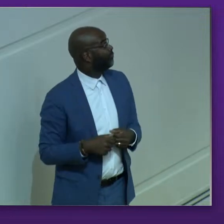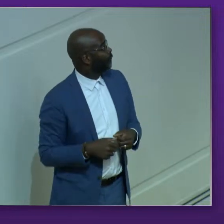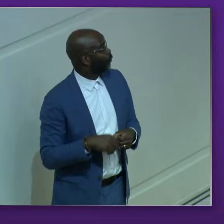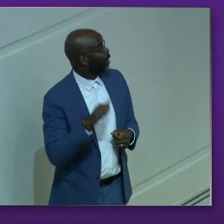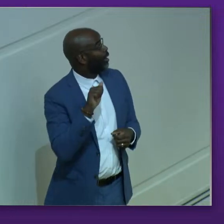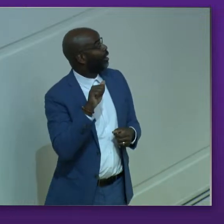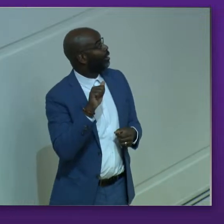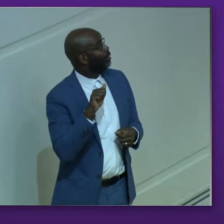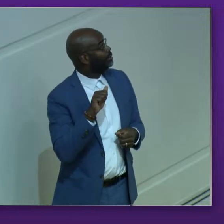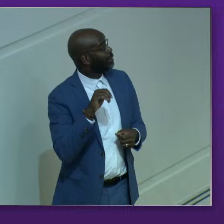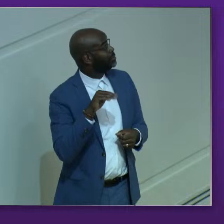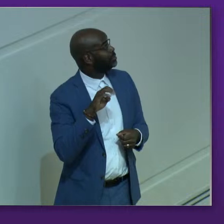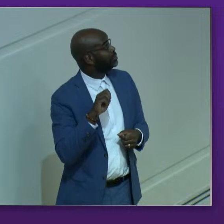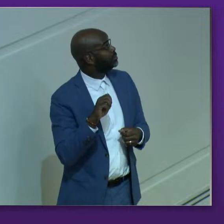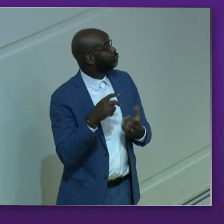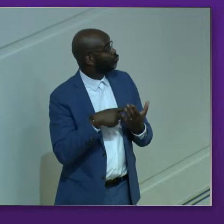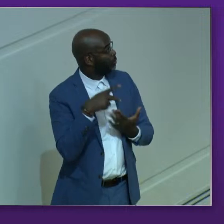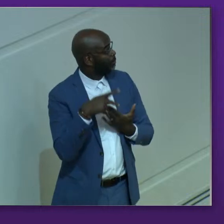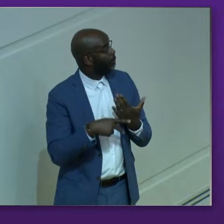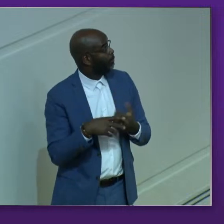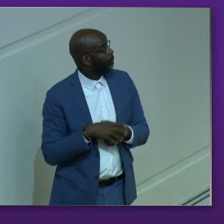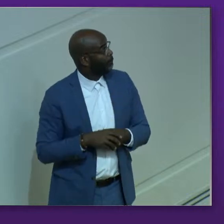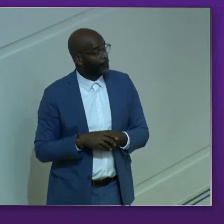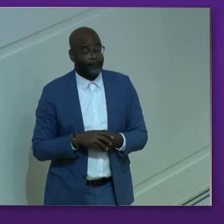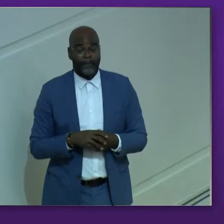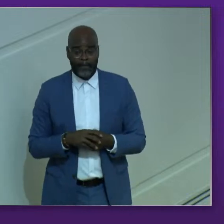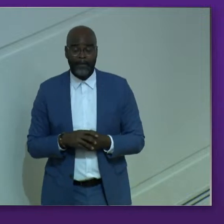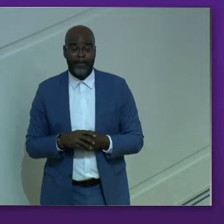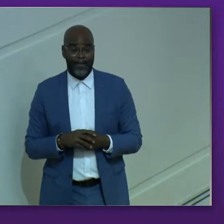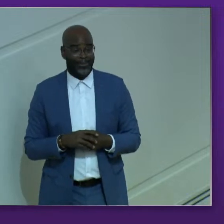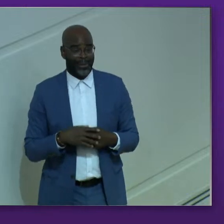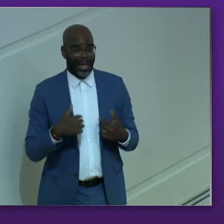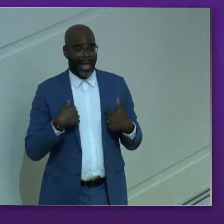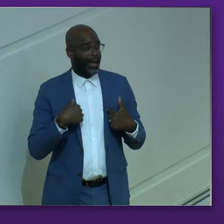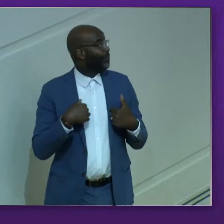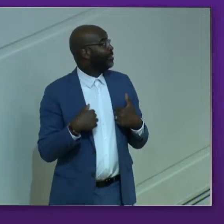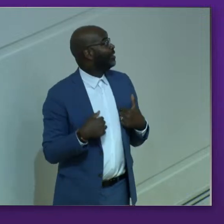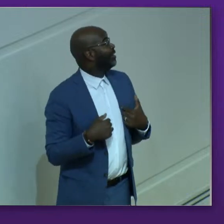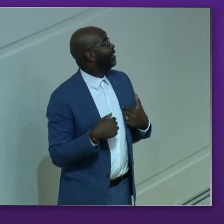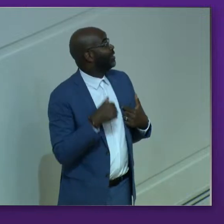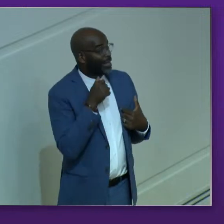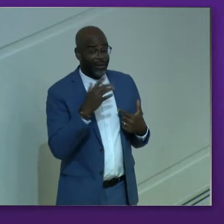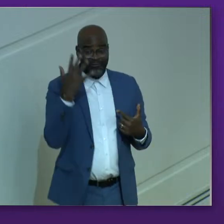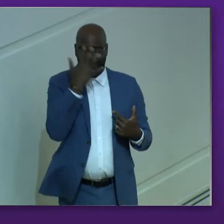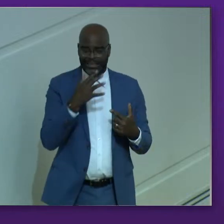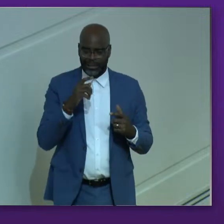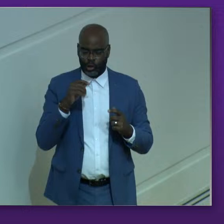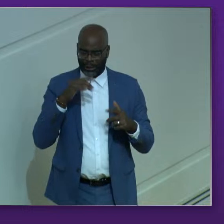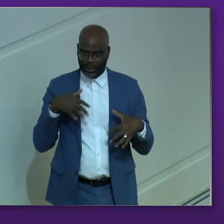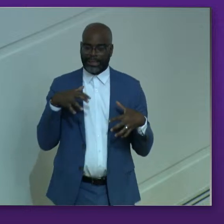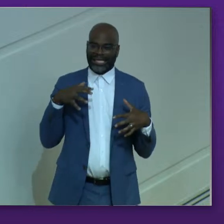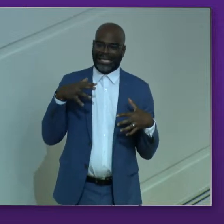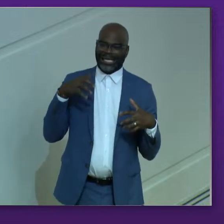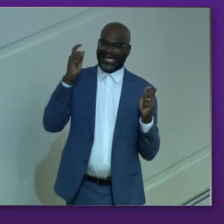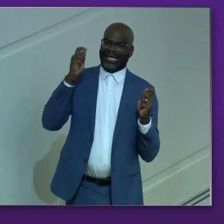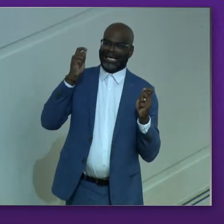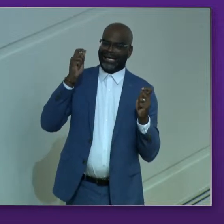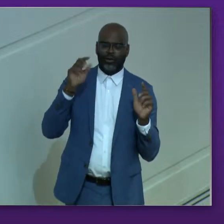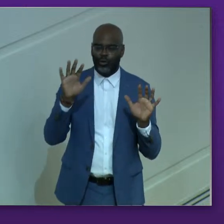ABOUT THE CONTINUUM ACES, ACES CELEBRATED THE 10 YEAR ANNIVERSARY TODAY LET'S GIVE IT UP FOR THE ACES PROGRAM.